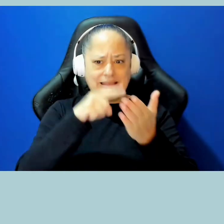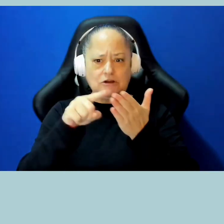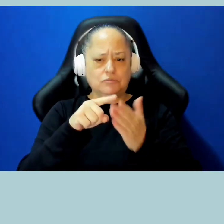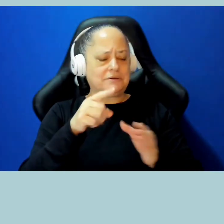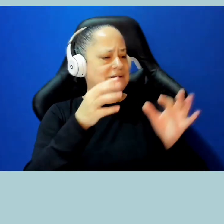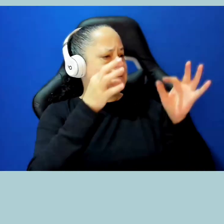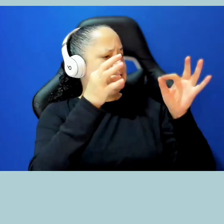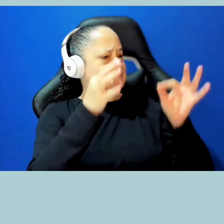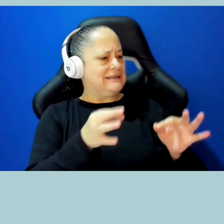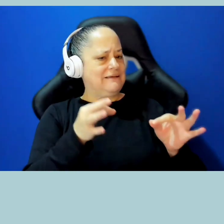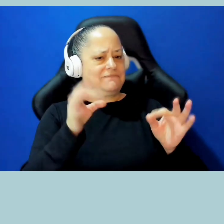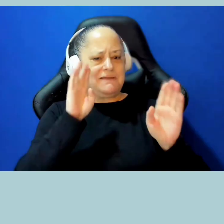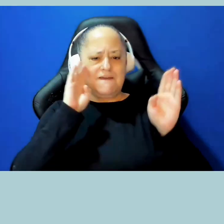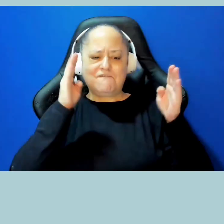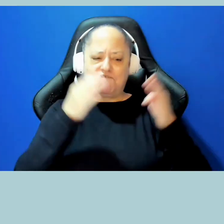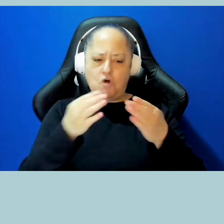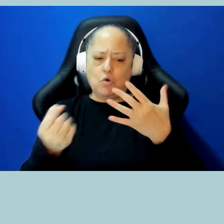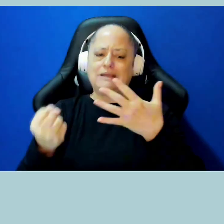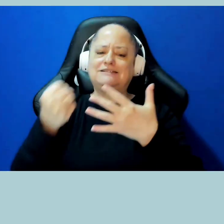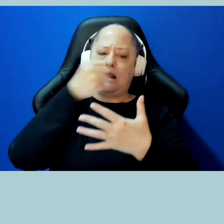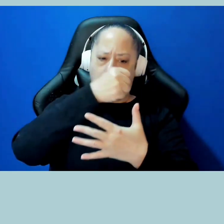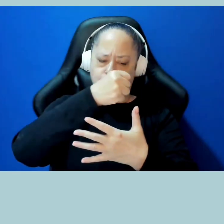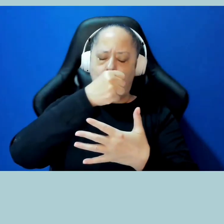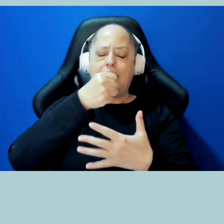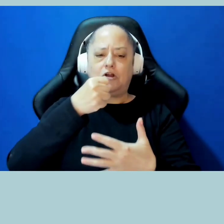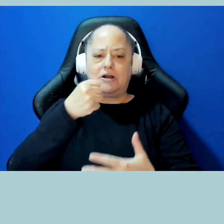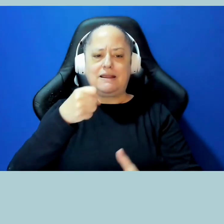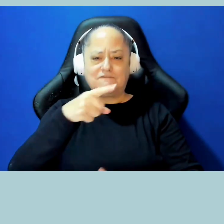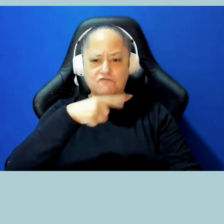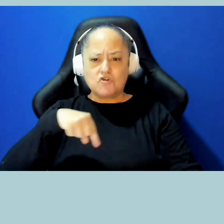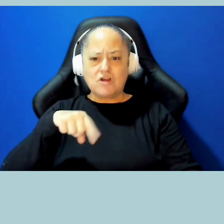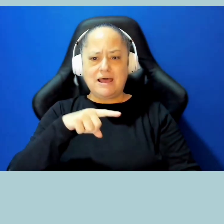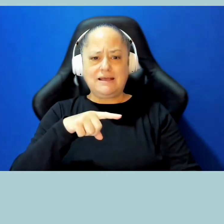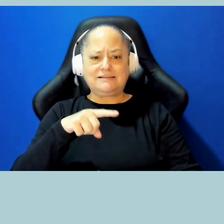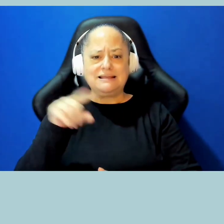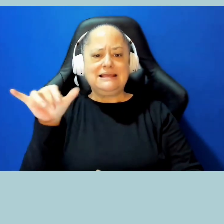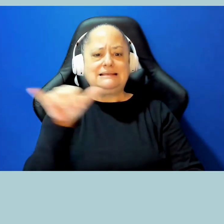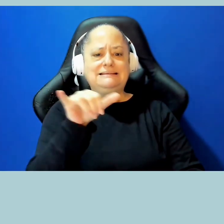a focus and a priority for us. You know, similar to some of my answers earlier, it's